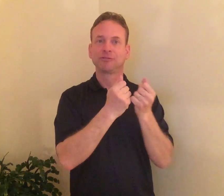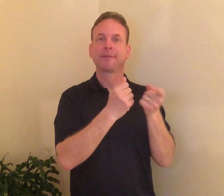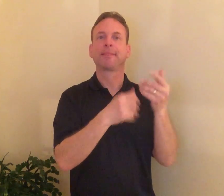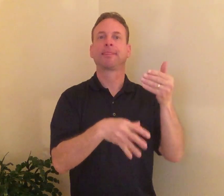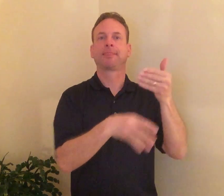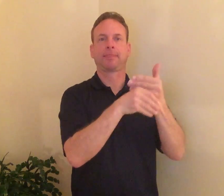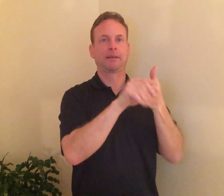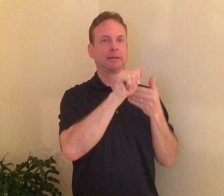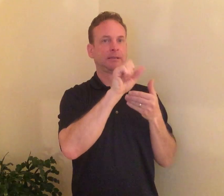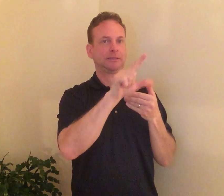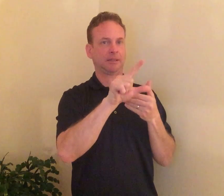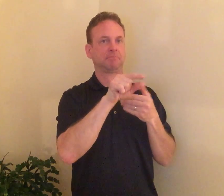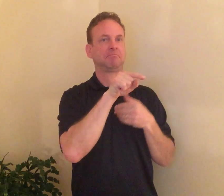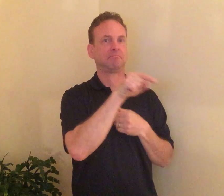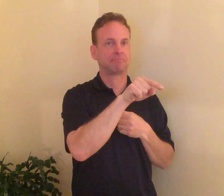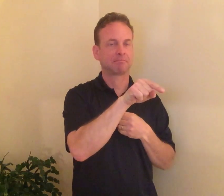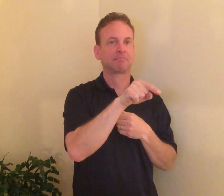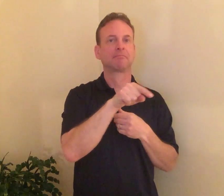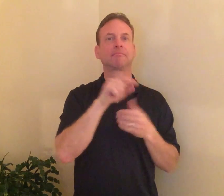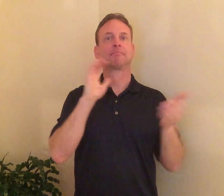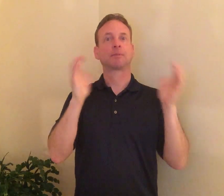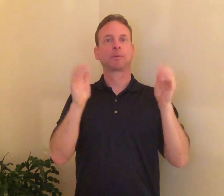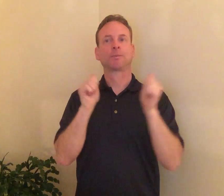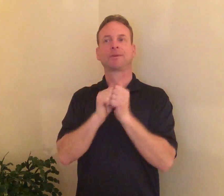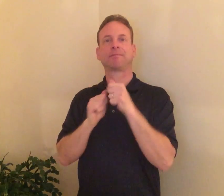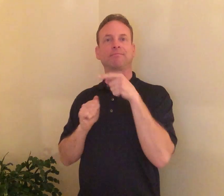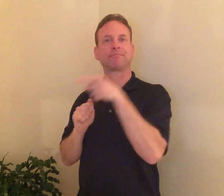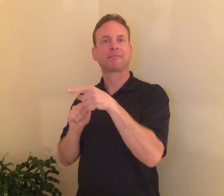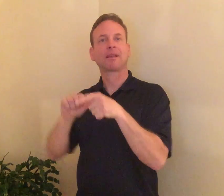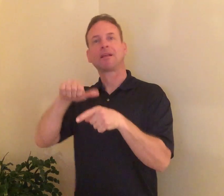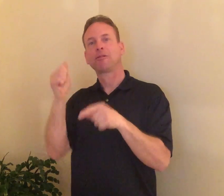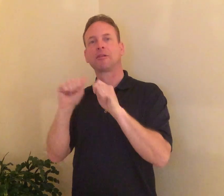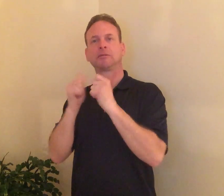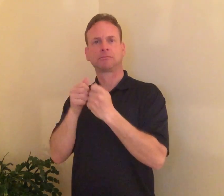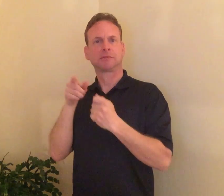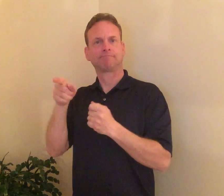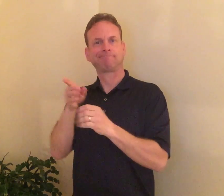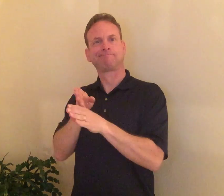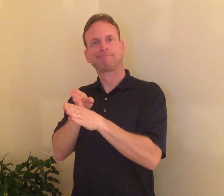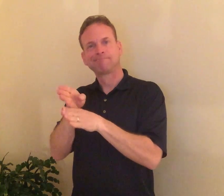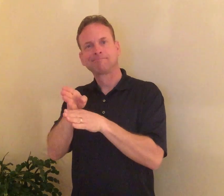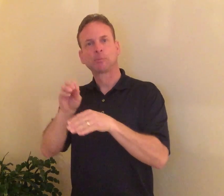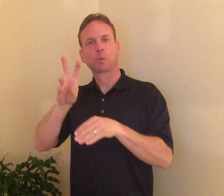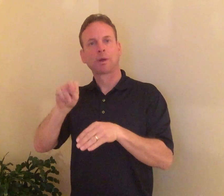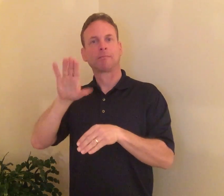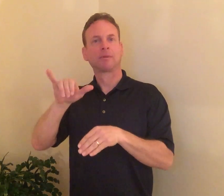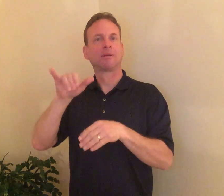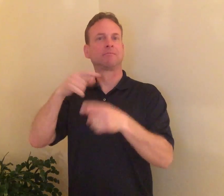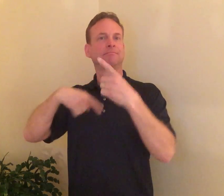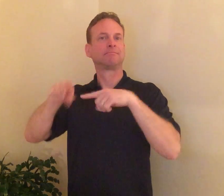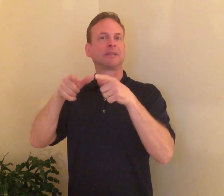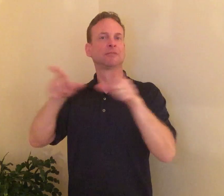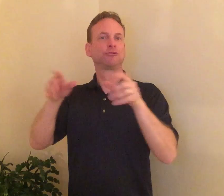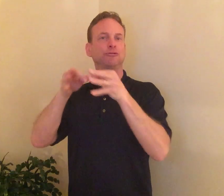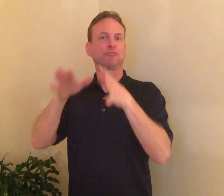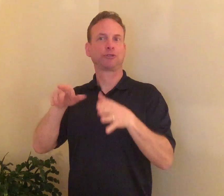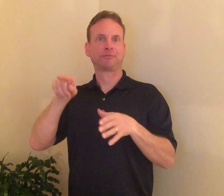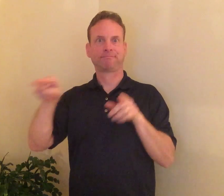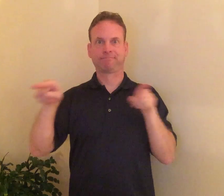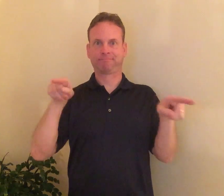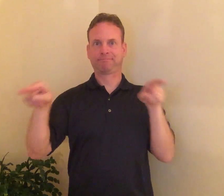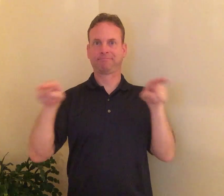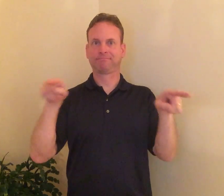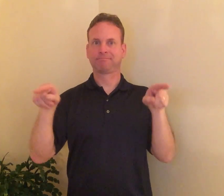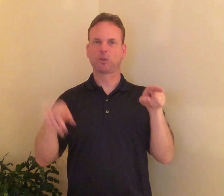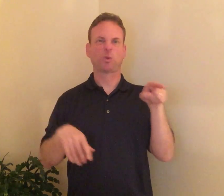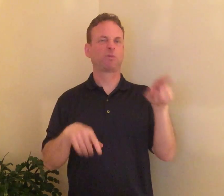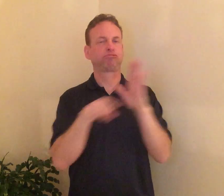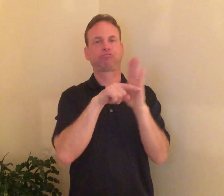agencies that added ASL, to other agencies owned and operated by ASL interpreters.